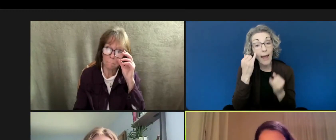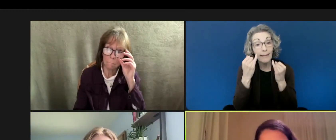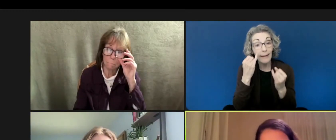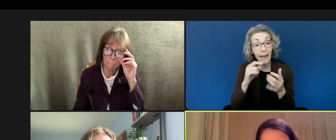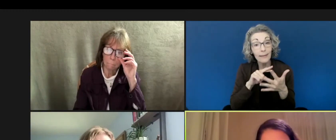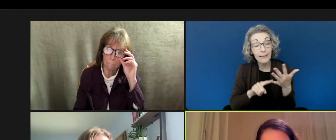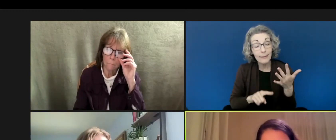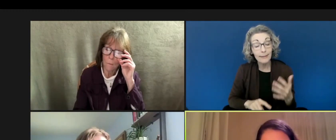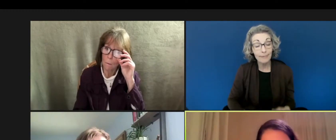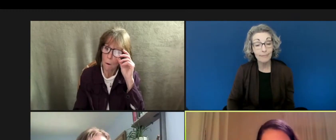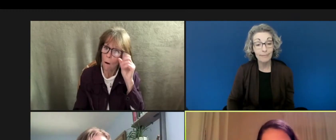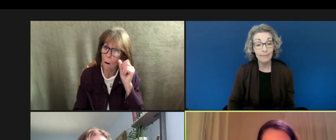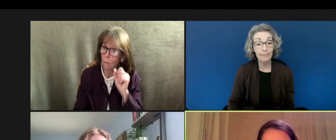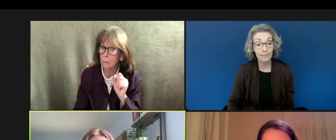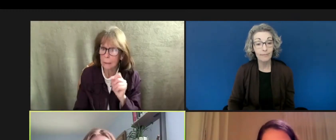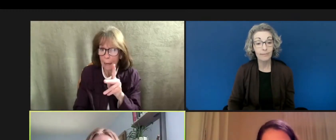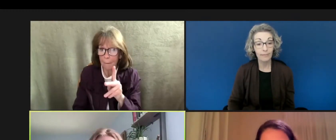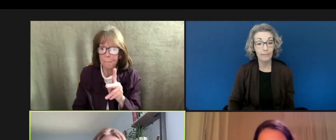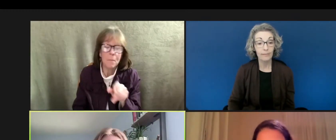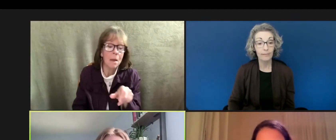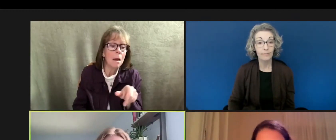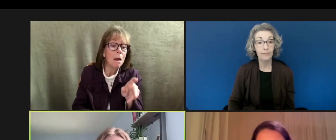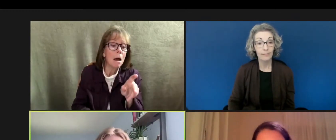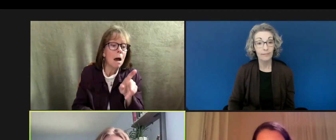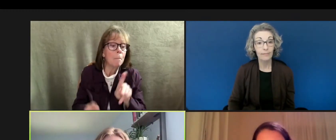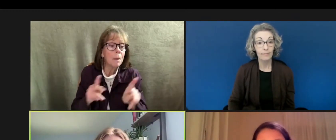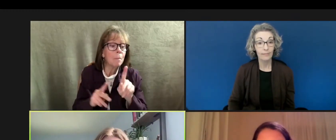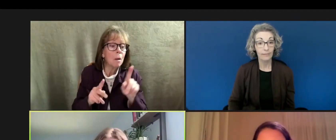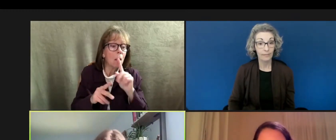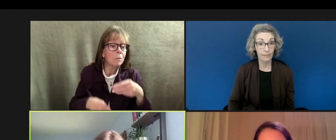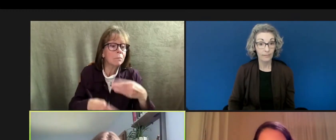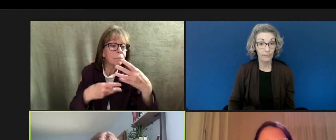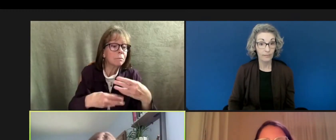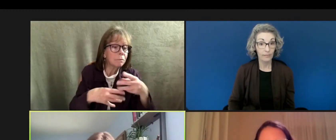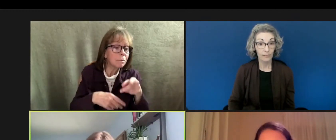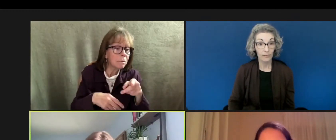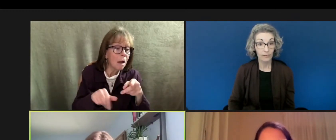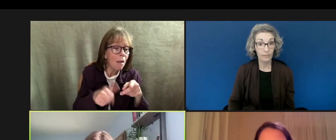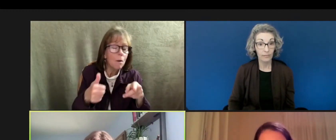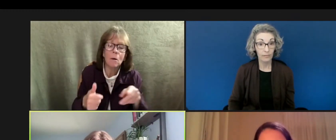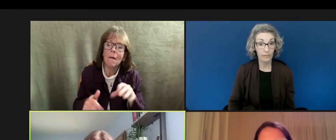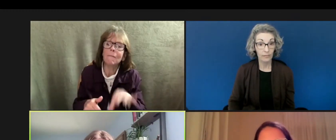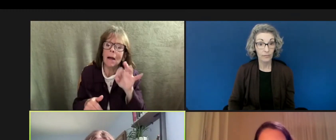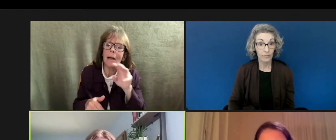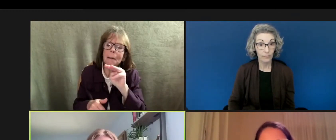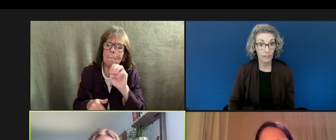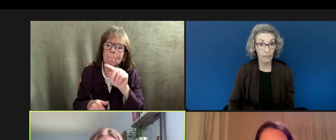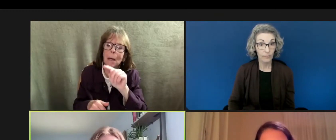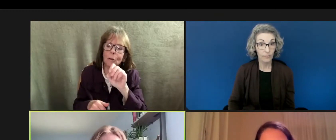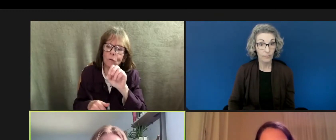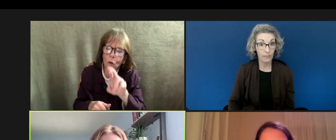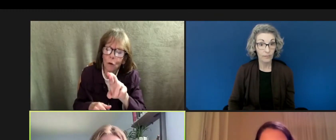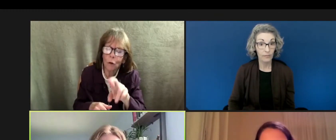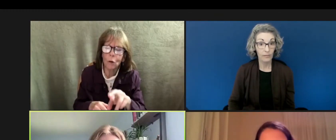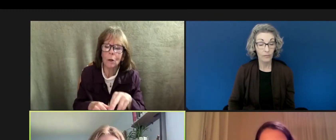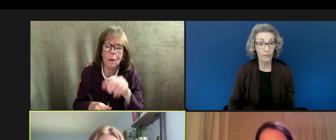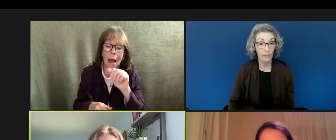Yeah, there's some other suggestions coming in of finding a mentor and an ally, and it sounds like you might have someone in mind